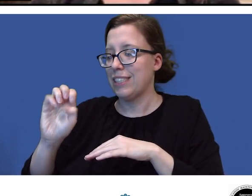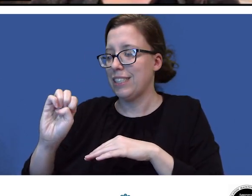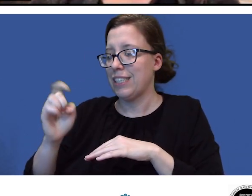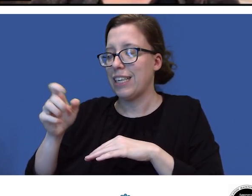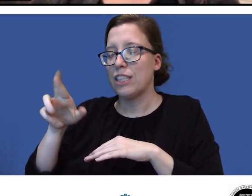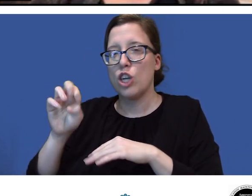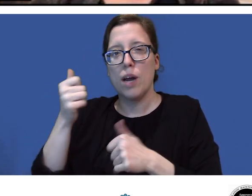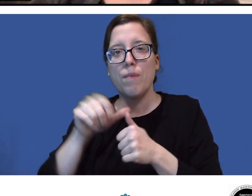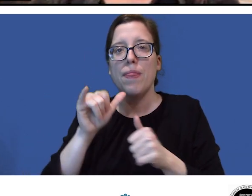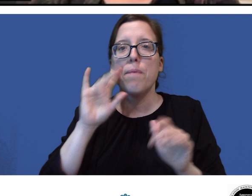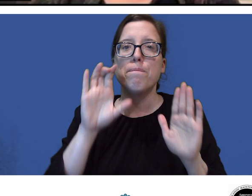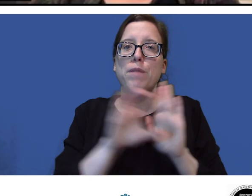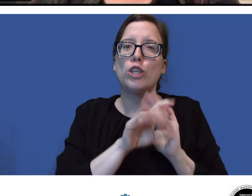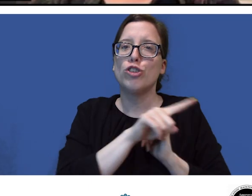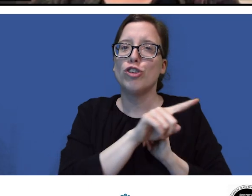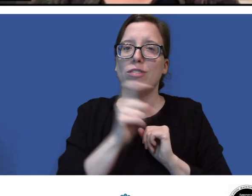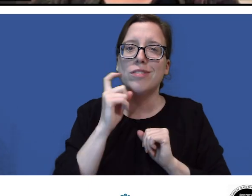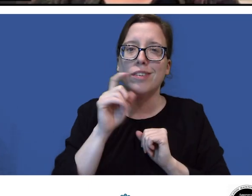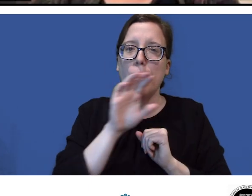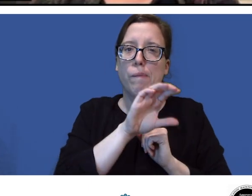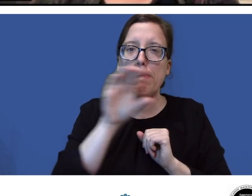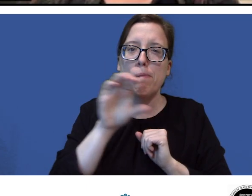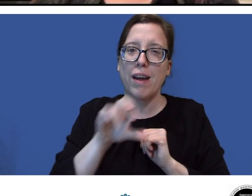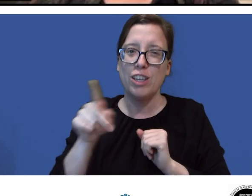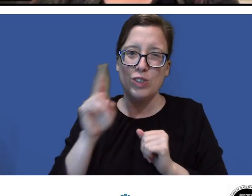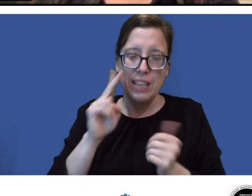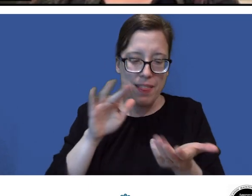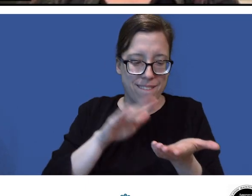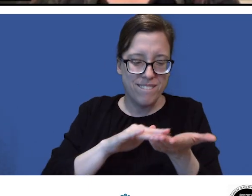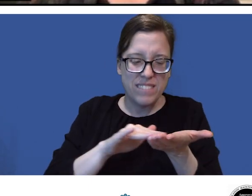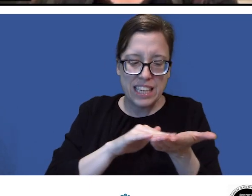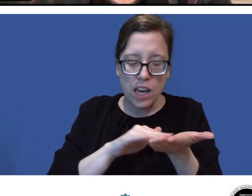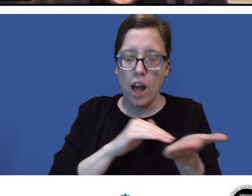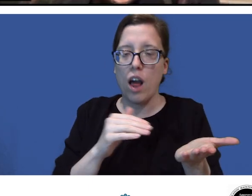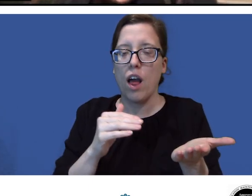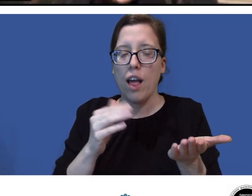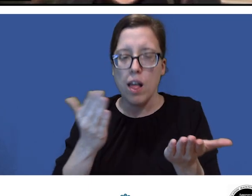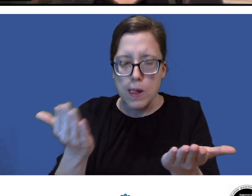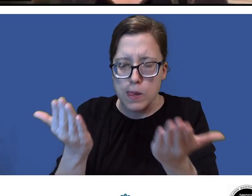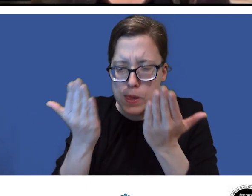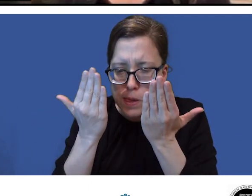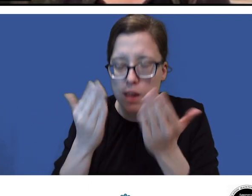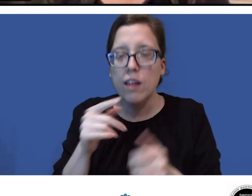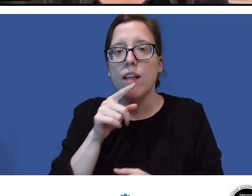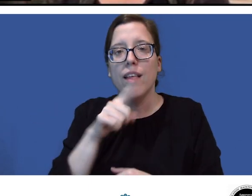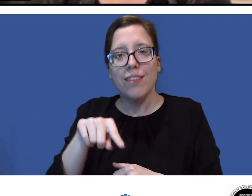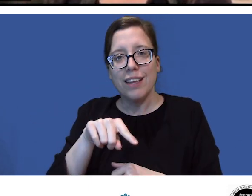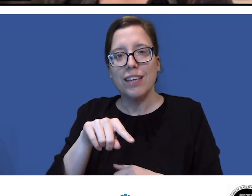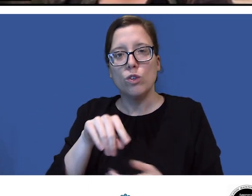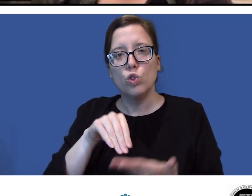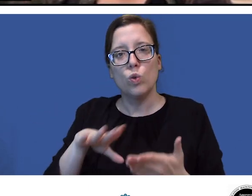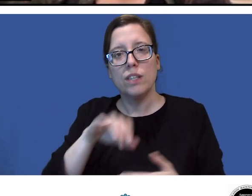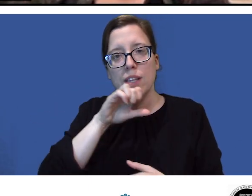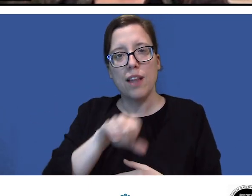up against their eyes. They love that stuff. Learners with deafblindness often–we've just got a